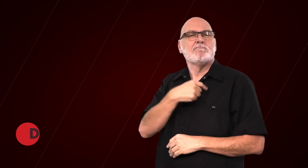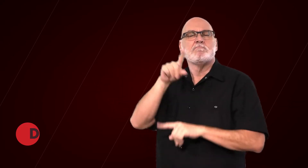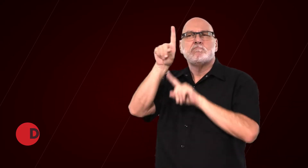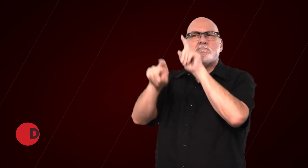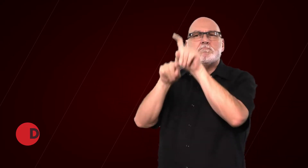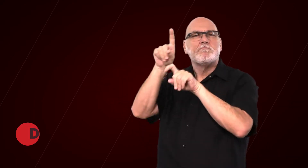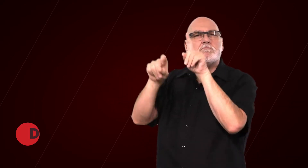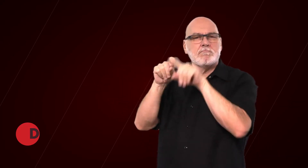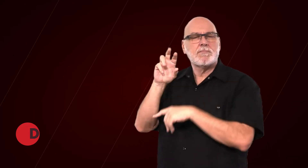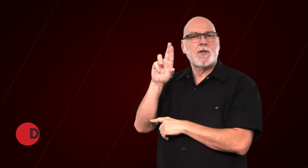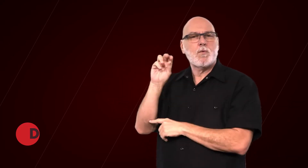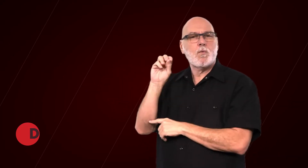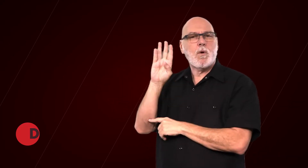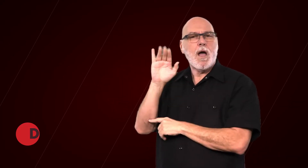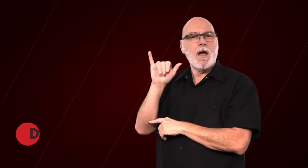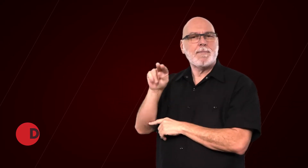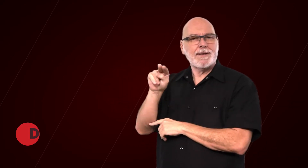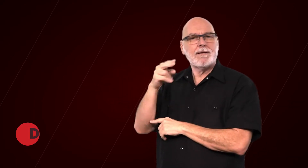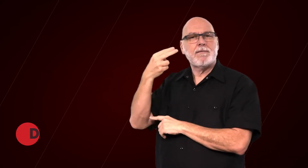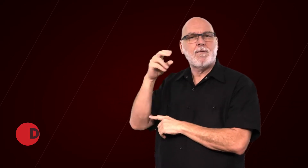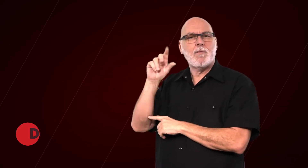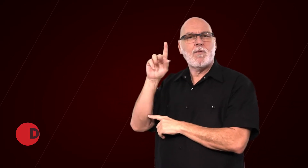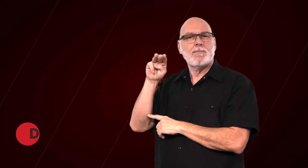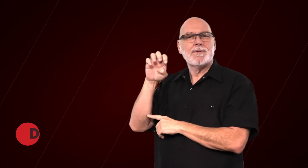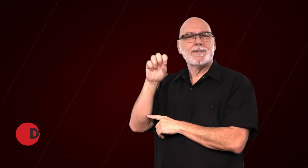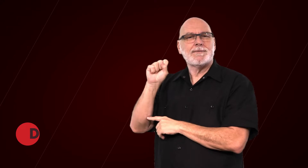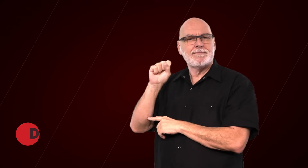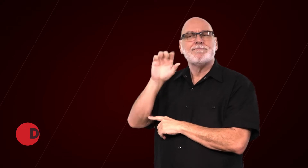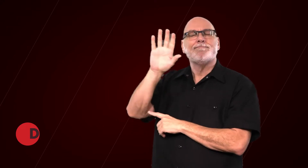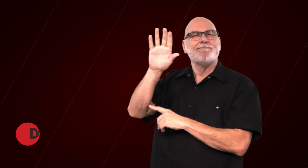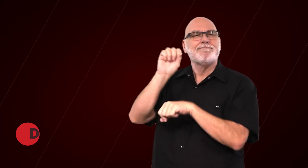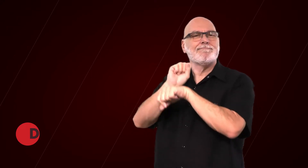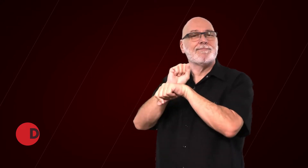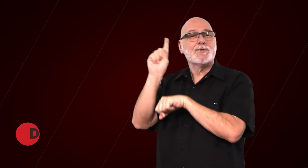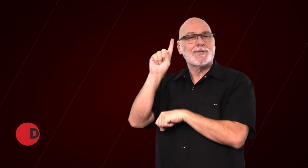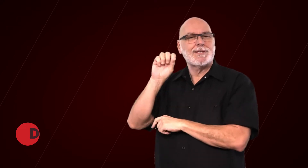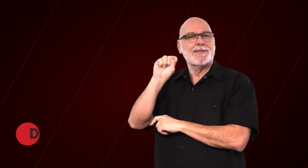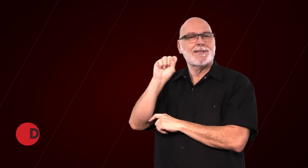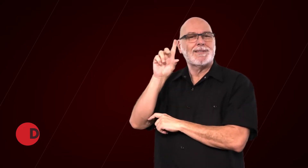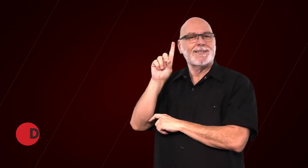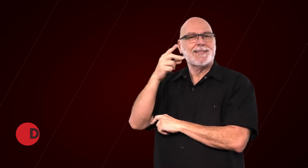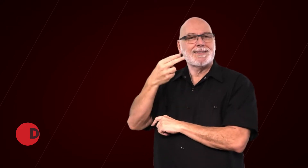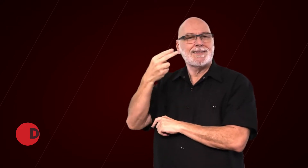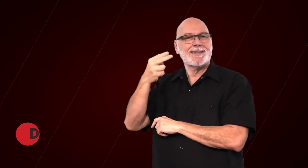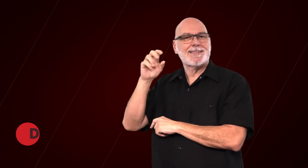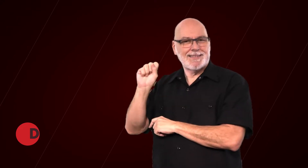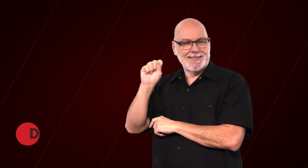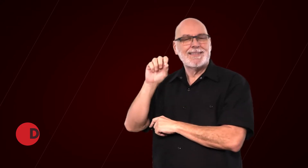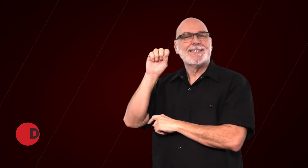We asked Robyn Holmes at Saskatchewan Deaf and Hard of